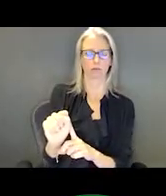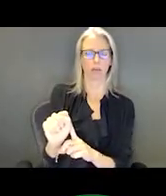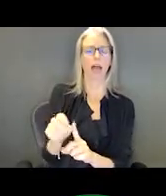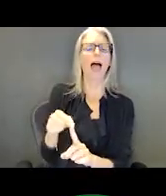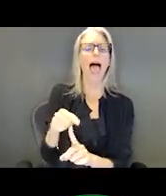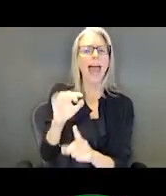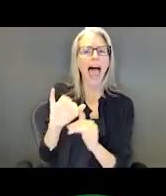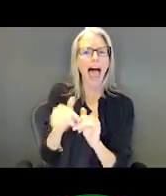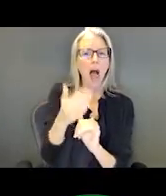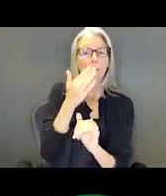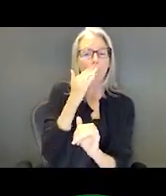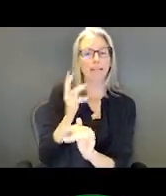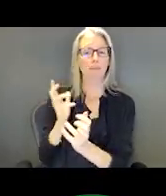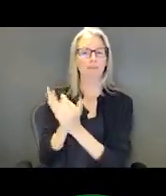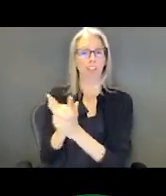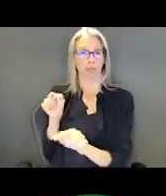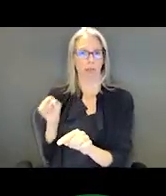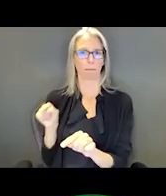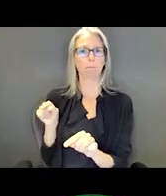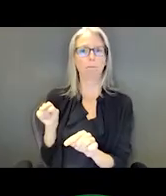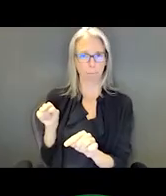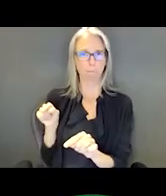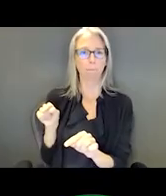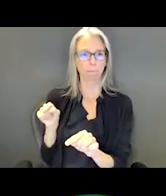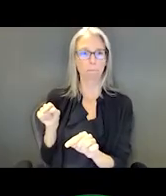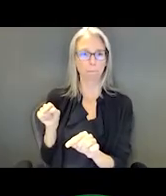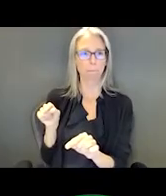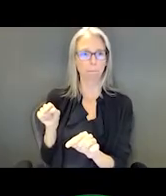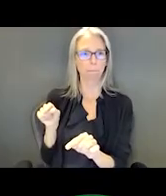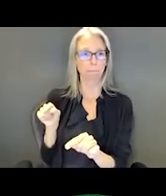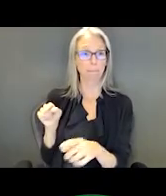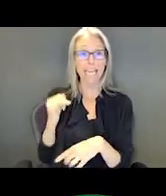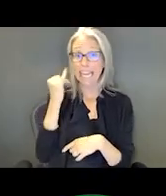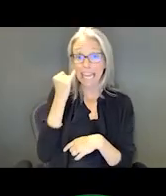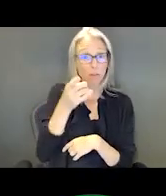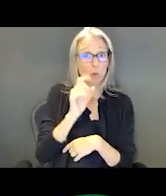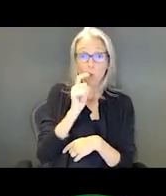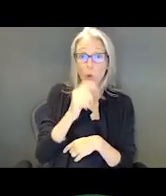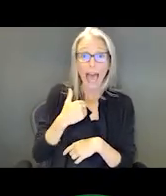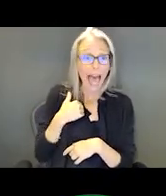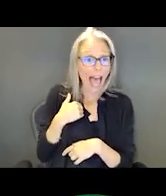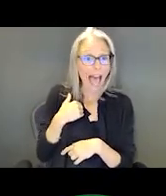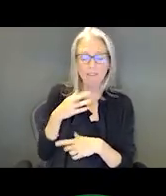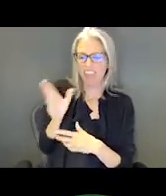that you do. And you can reach into your community. You don't have that resource prison. Or that understanding immediately at your fingertips. Then I would really encourage you to find those avenues that can help to broaden your